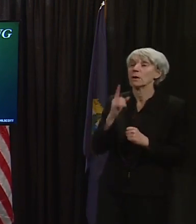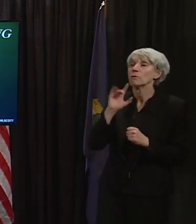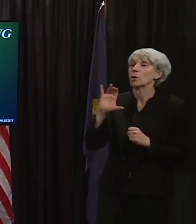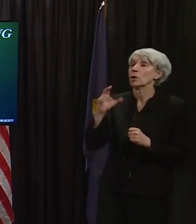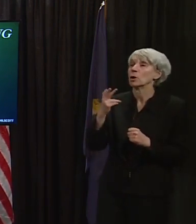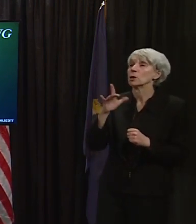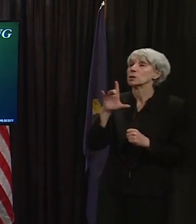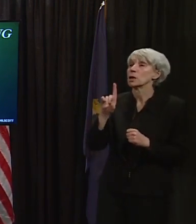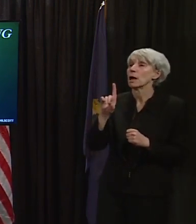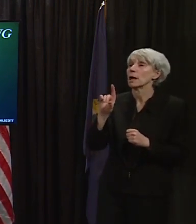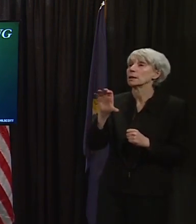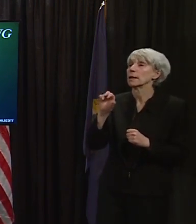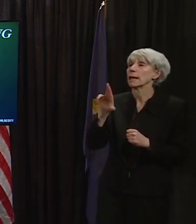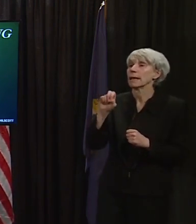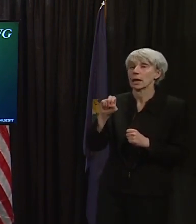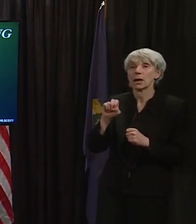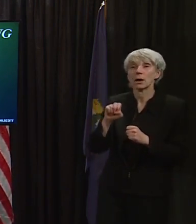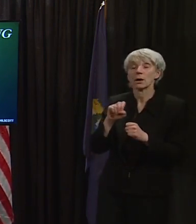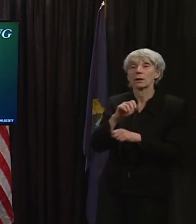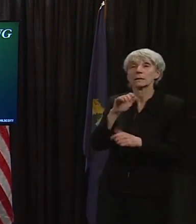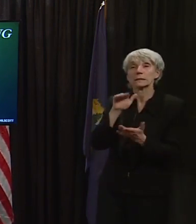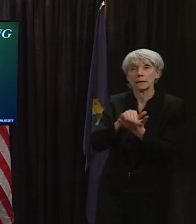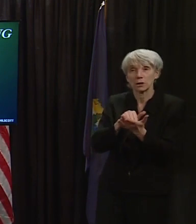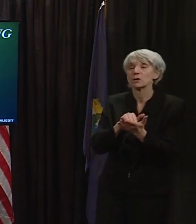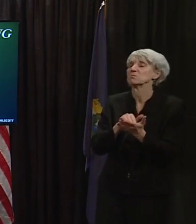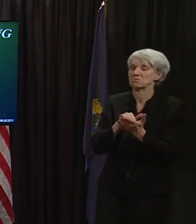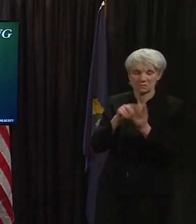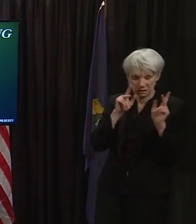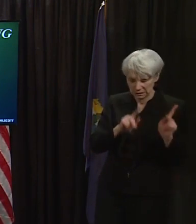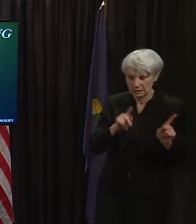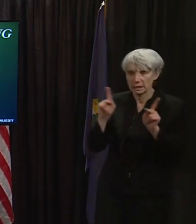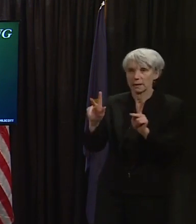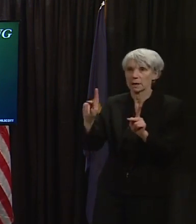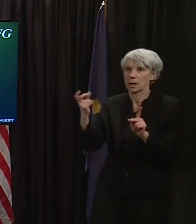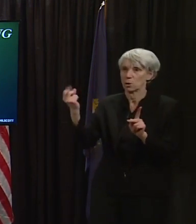same and we don't want to forget our Children in this age group, their